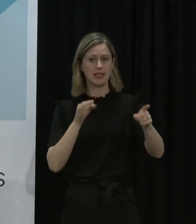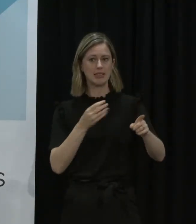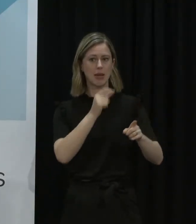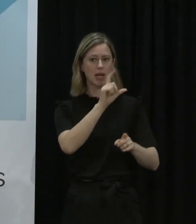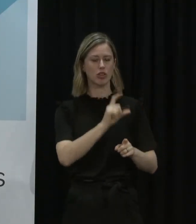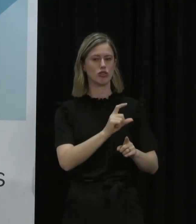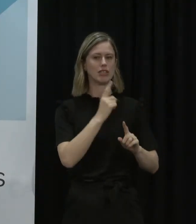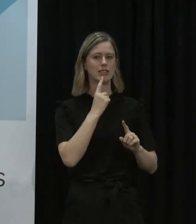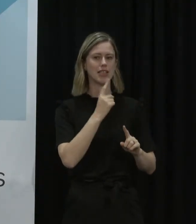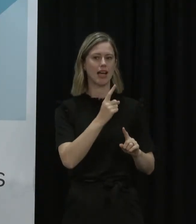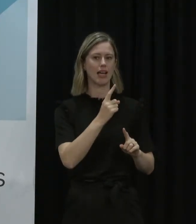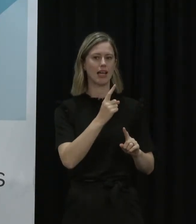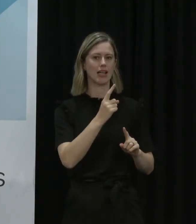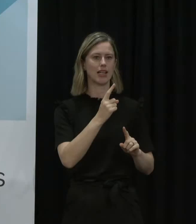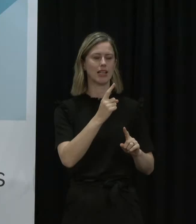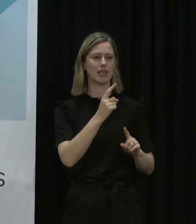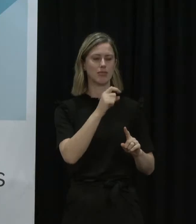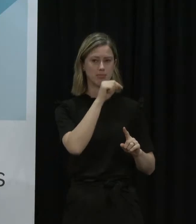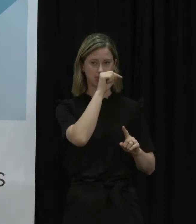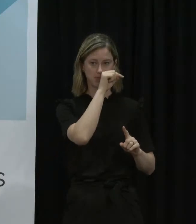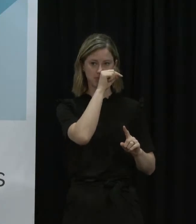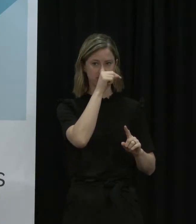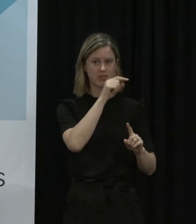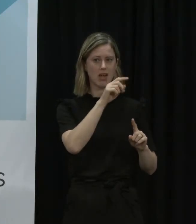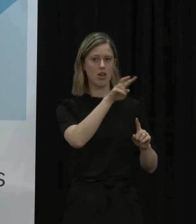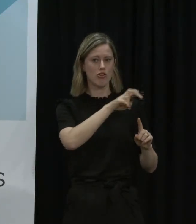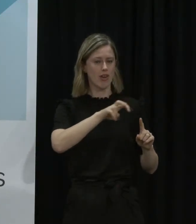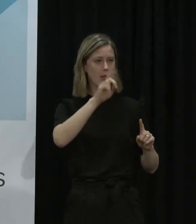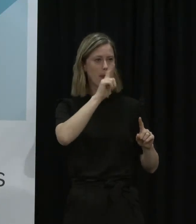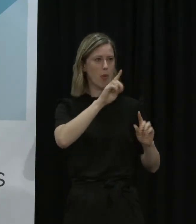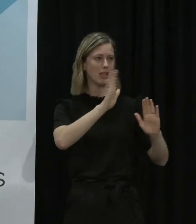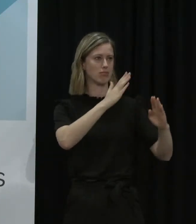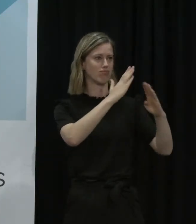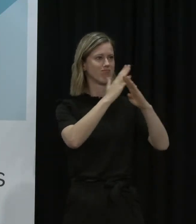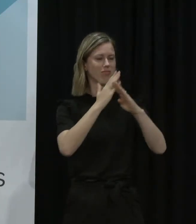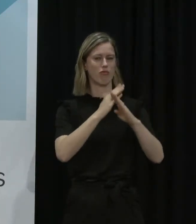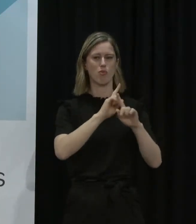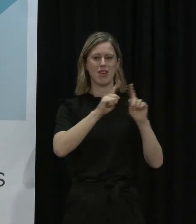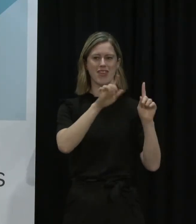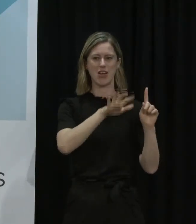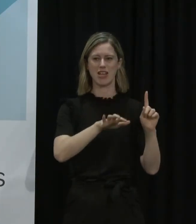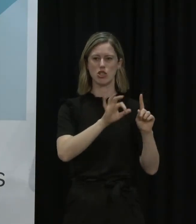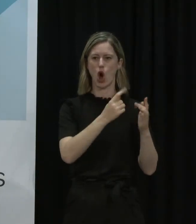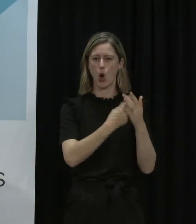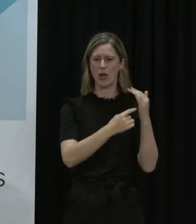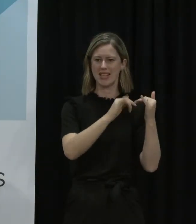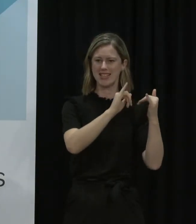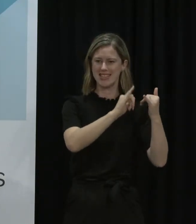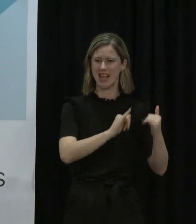doing to date and will continue to do under this framework. Some countries are cancelling travellers more